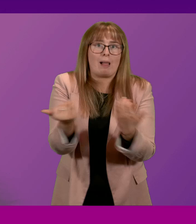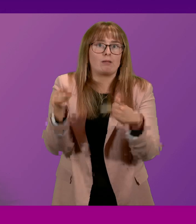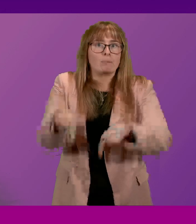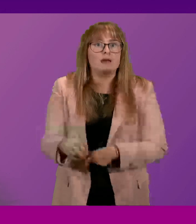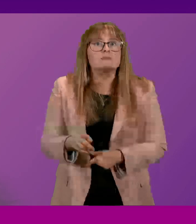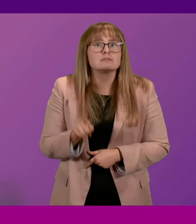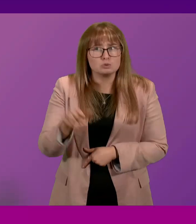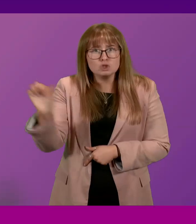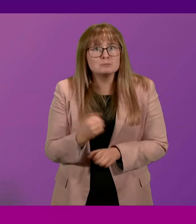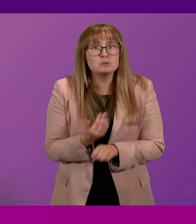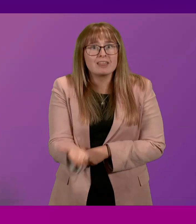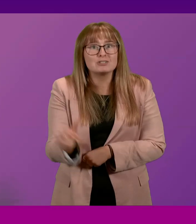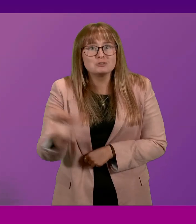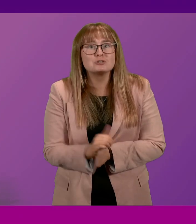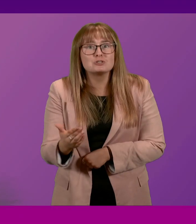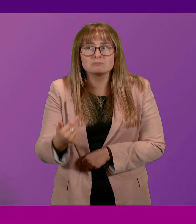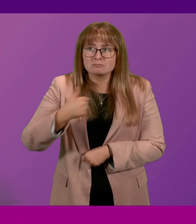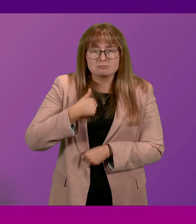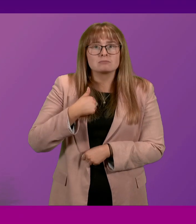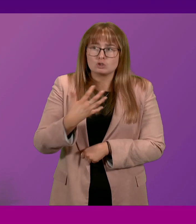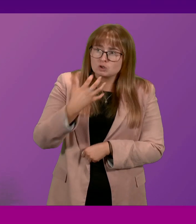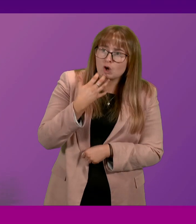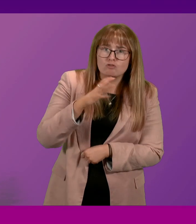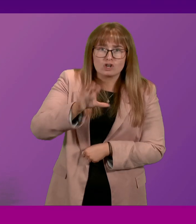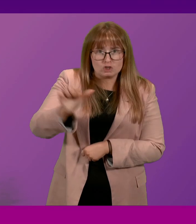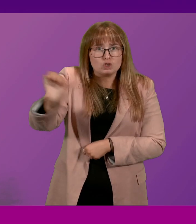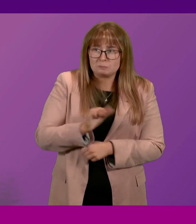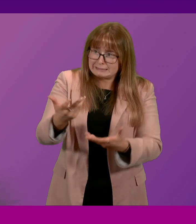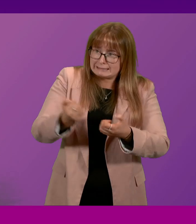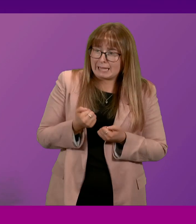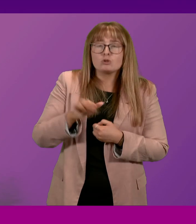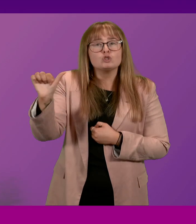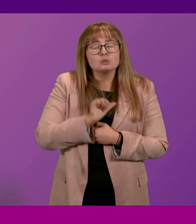That is what we should be doing, as a mature and tolerant country—we should be recognising that